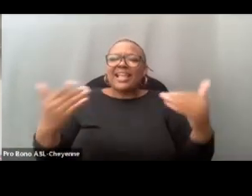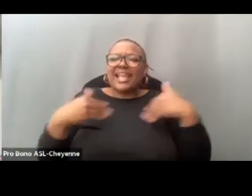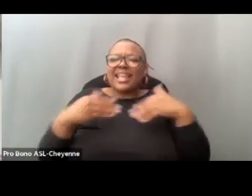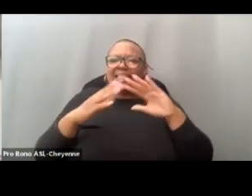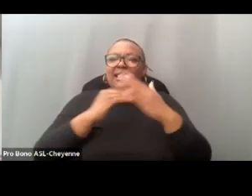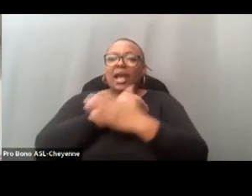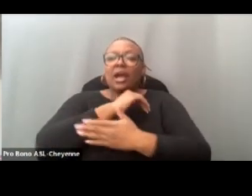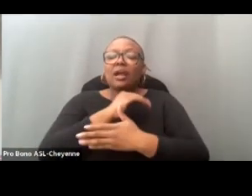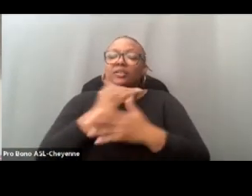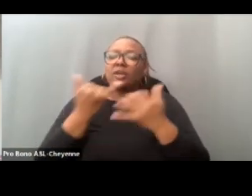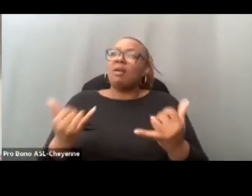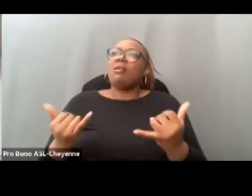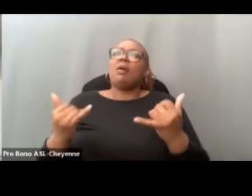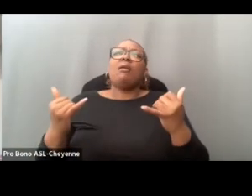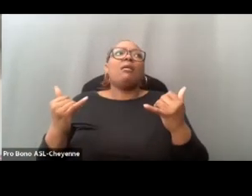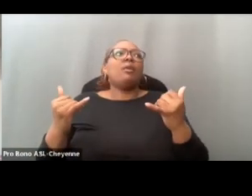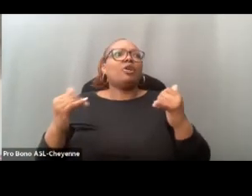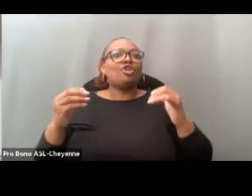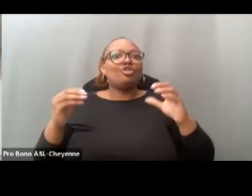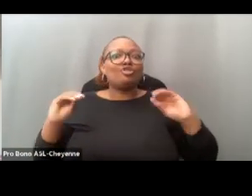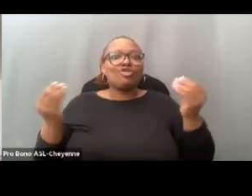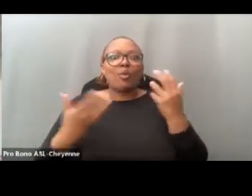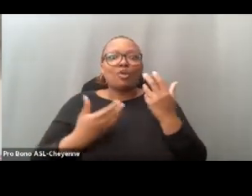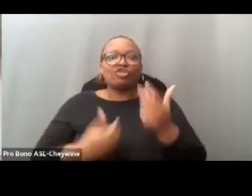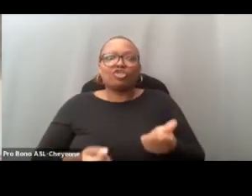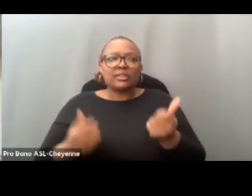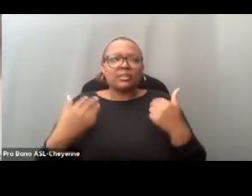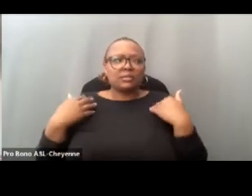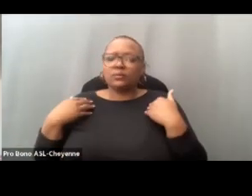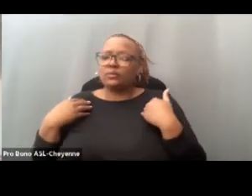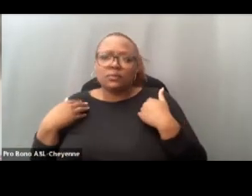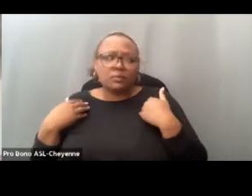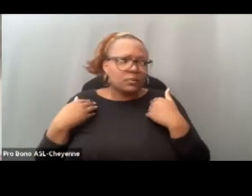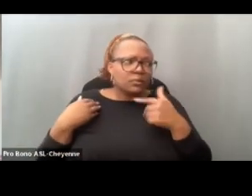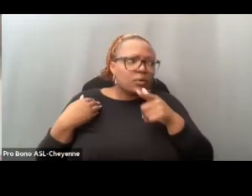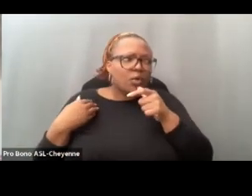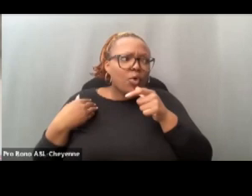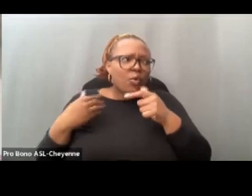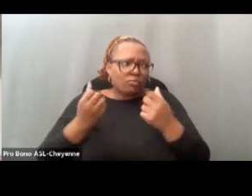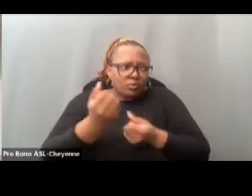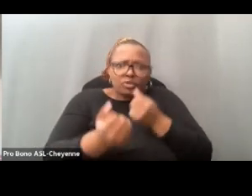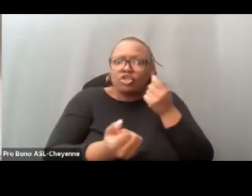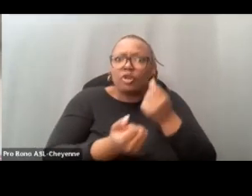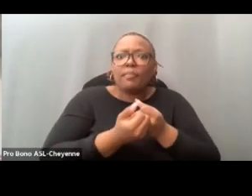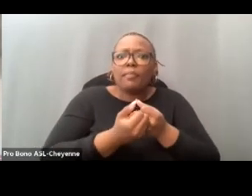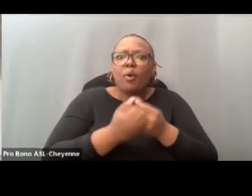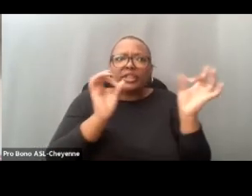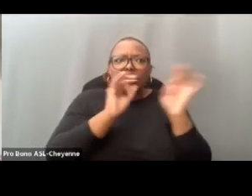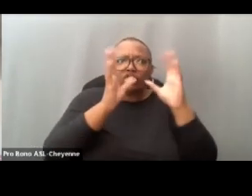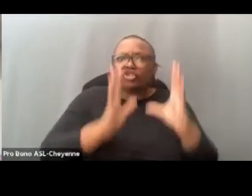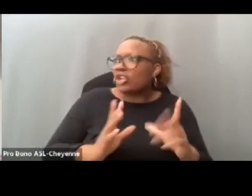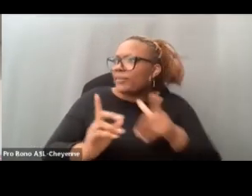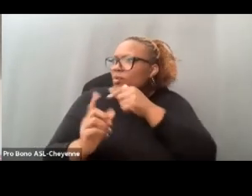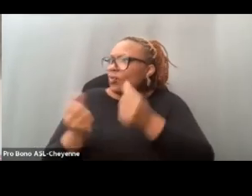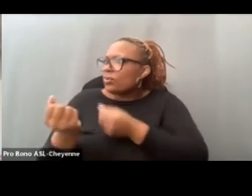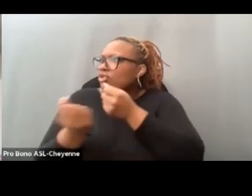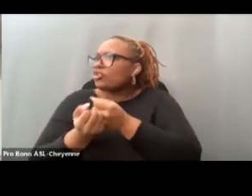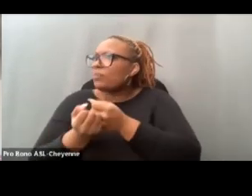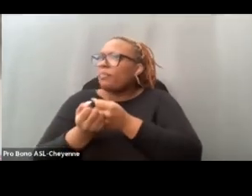and now no one trusted anyone. No one knew who'd been on the side of the extremists, who'd been on what side,